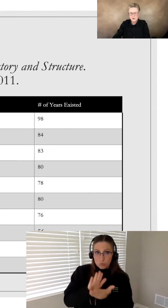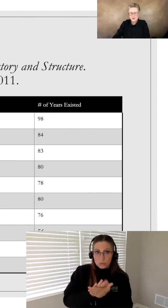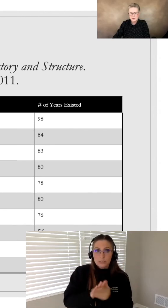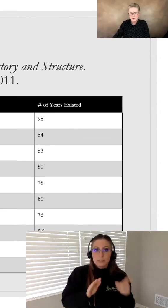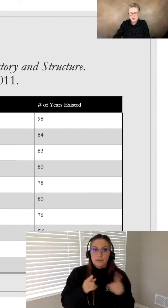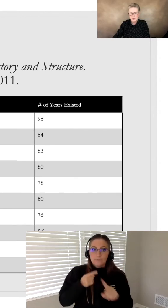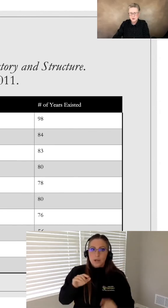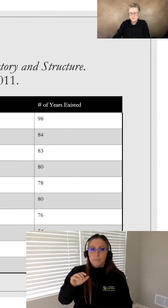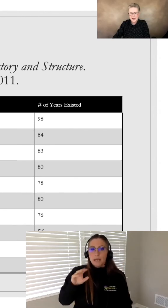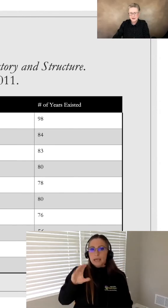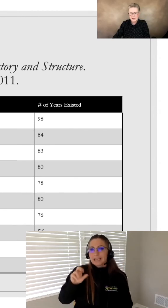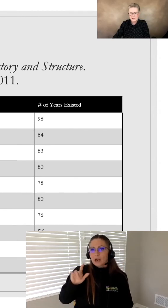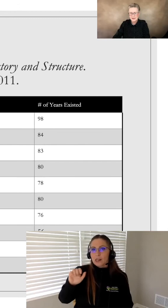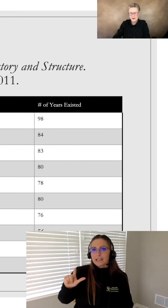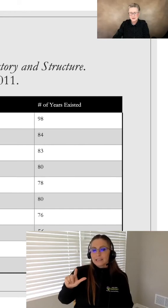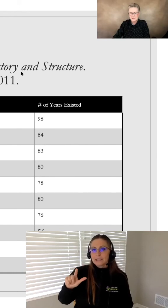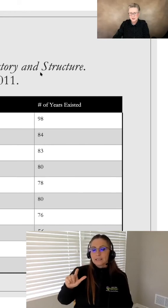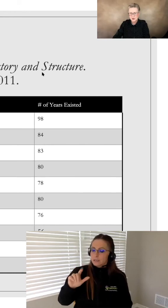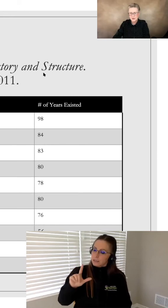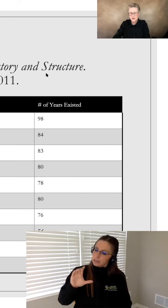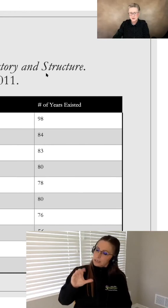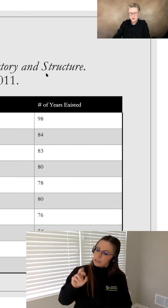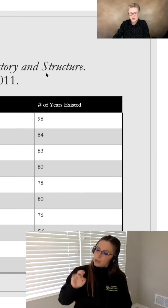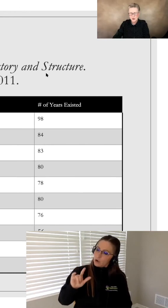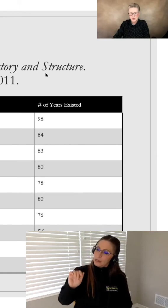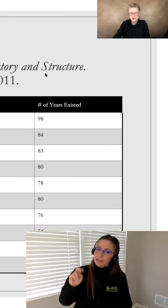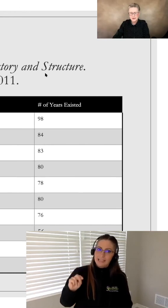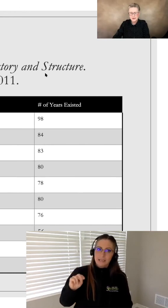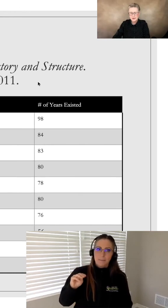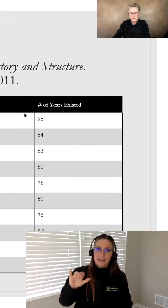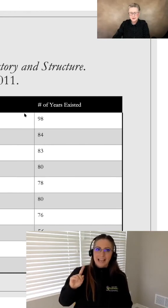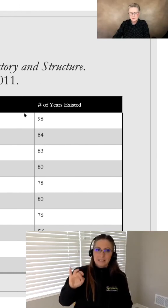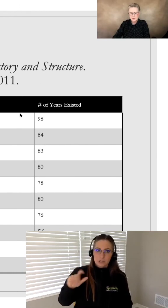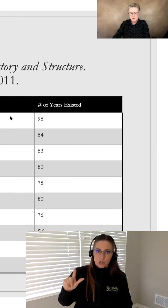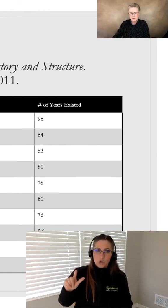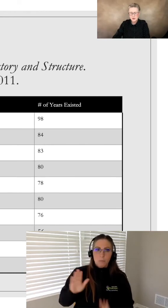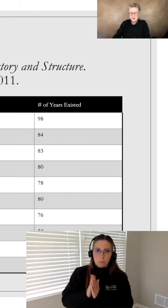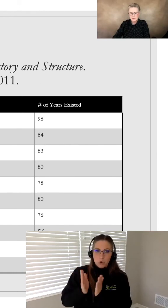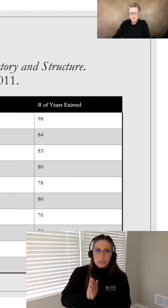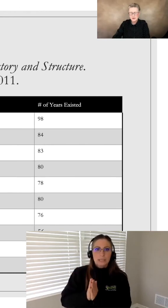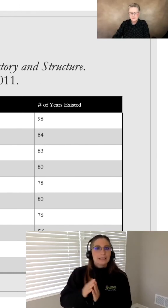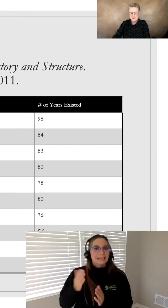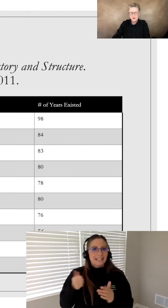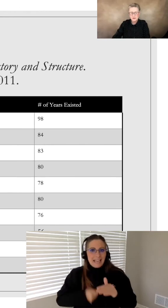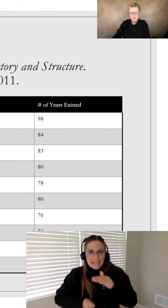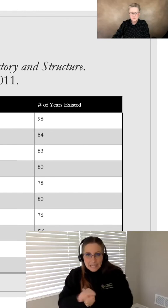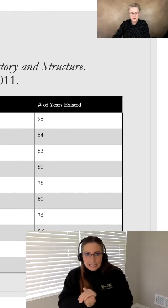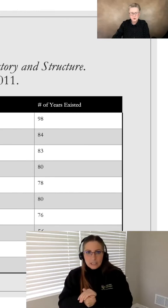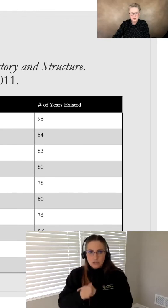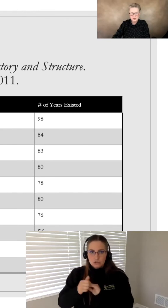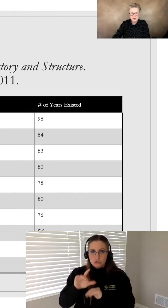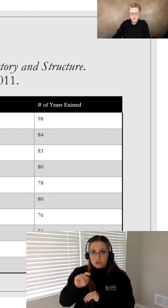Hidden Treasures of Black ASL, It's History and Structure, it shows us the years of the schools